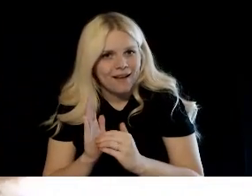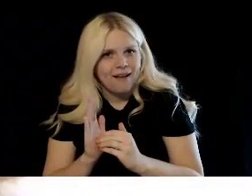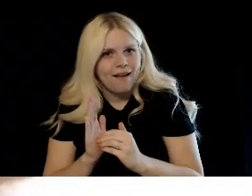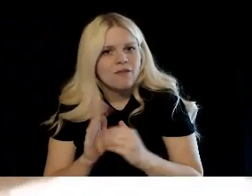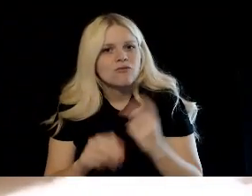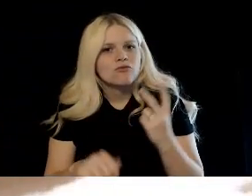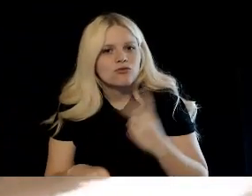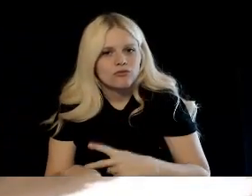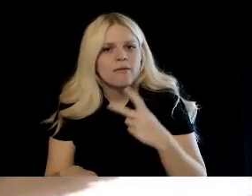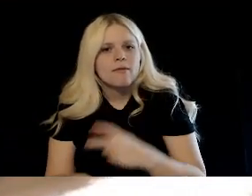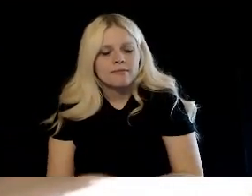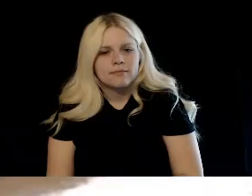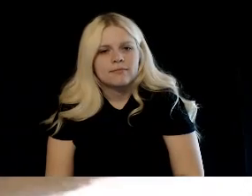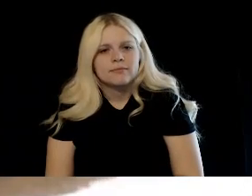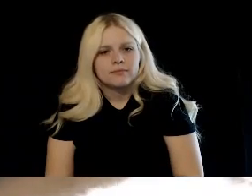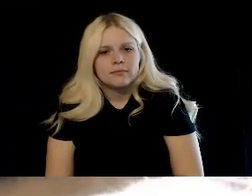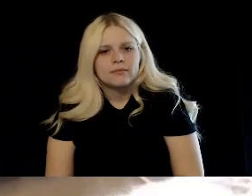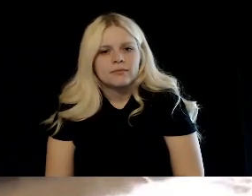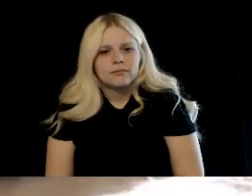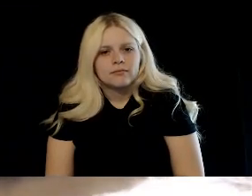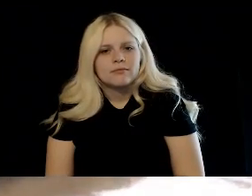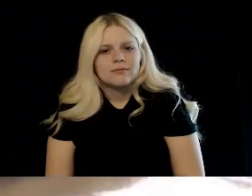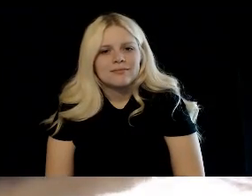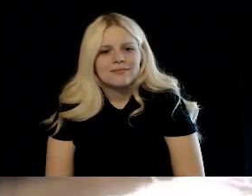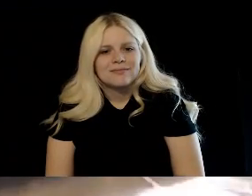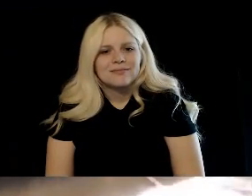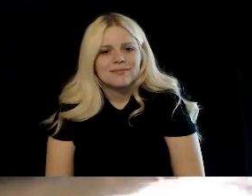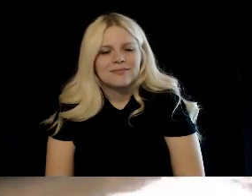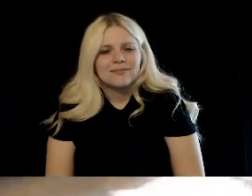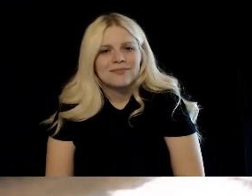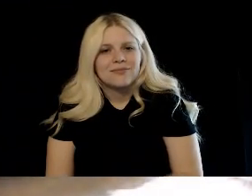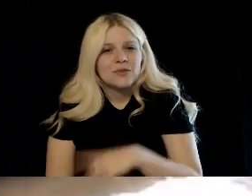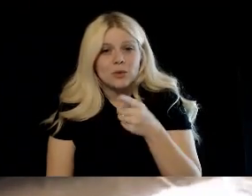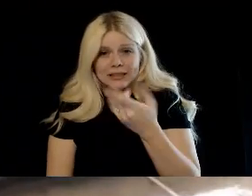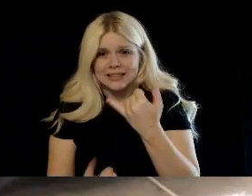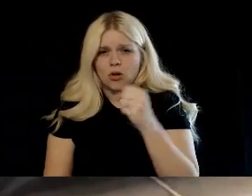Okay he's holding still, he's holding still. So the first one was white on